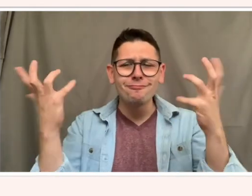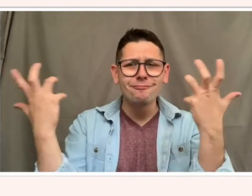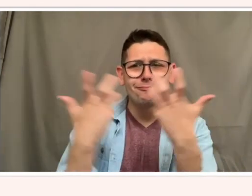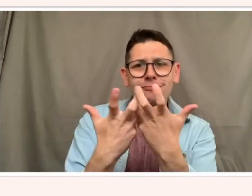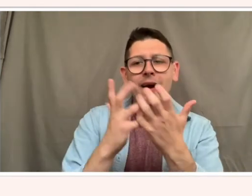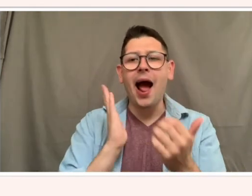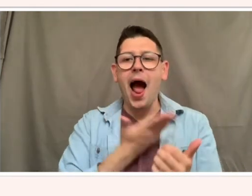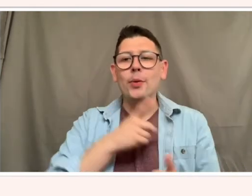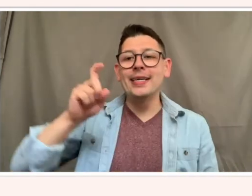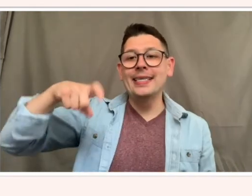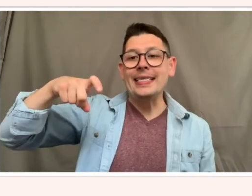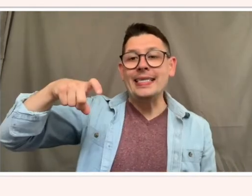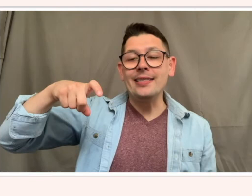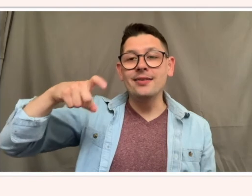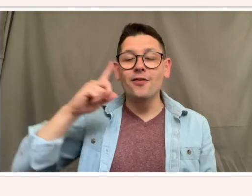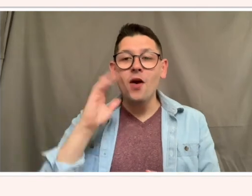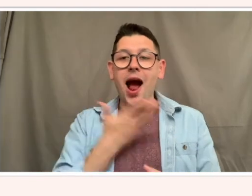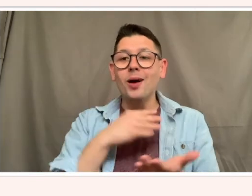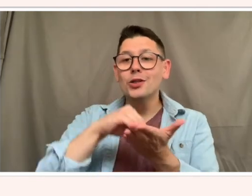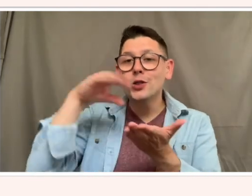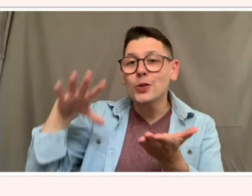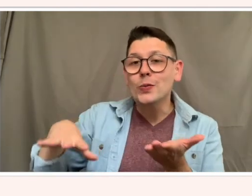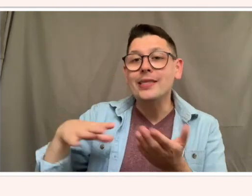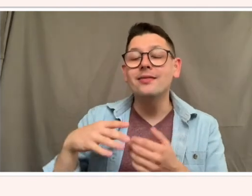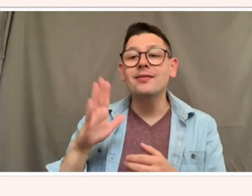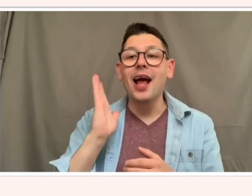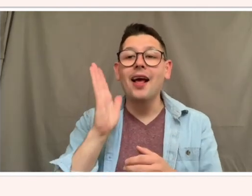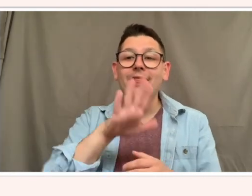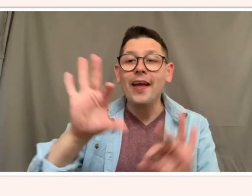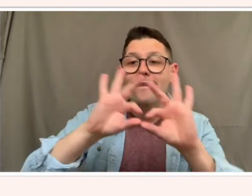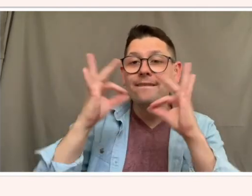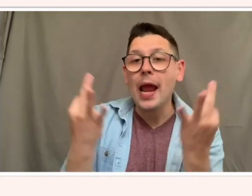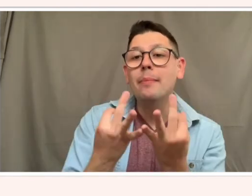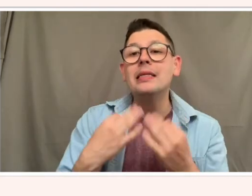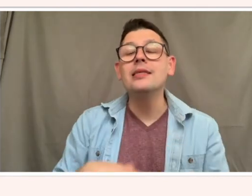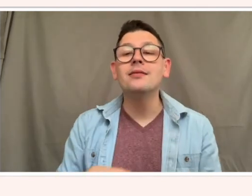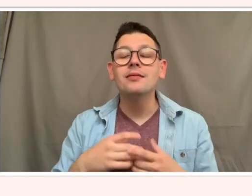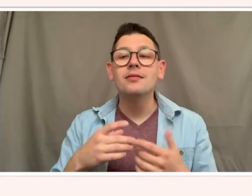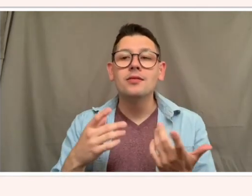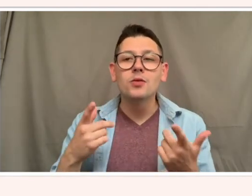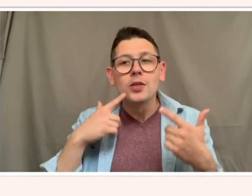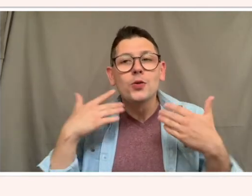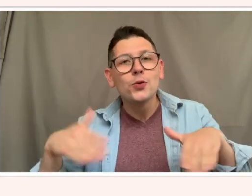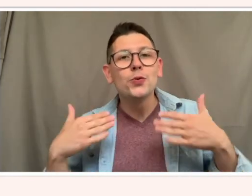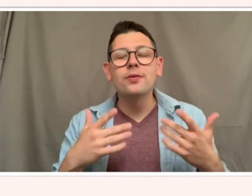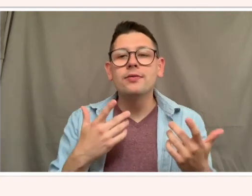to find out which platforms might work best for your needs and for your students' needs and their families.